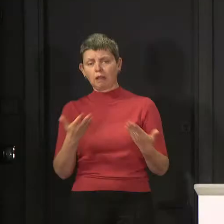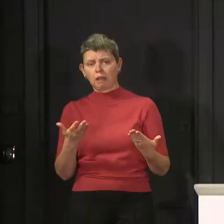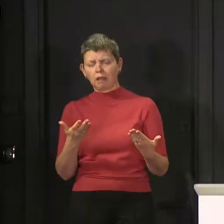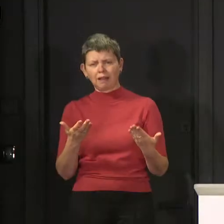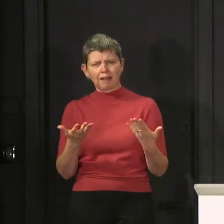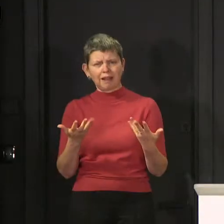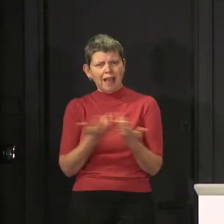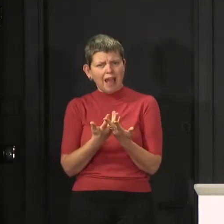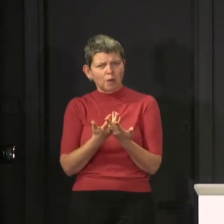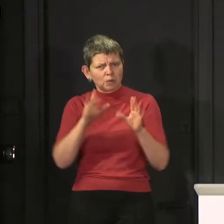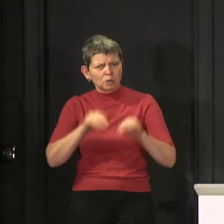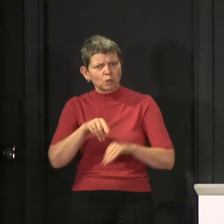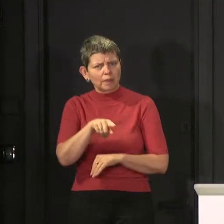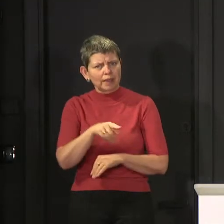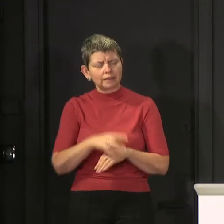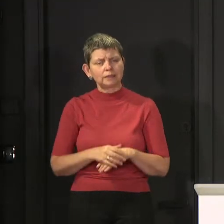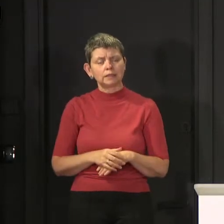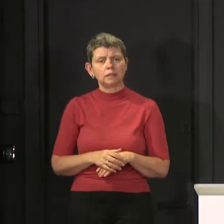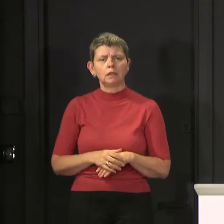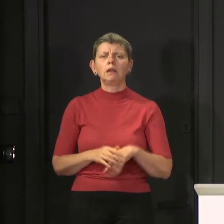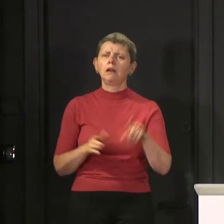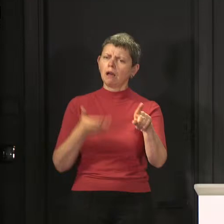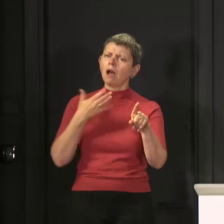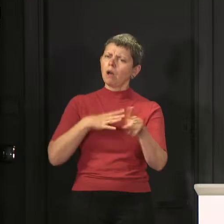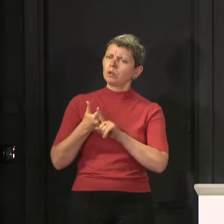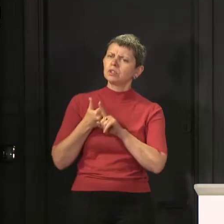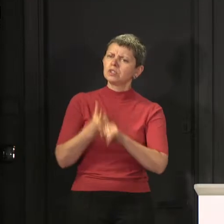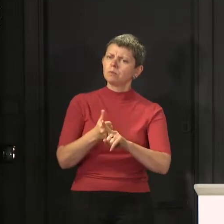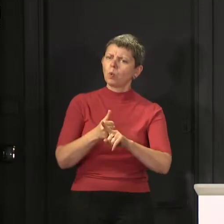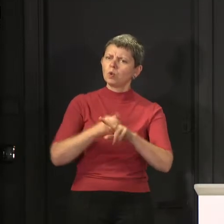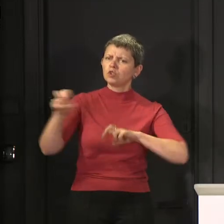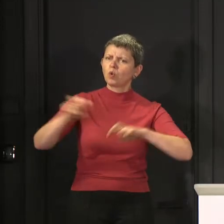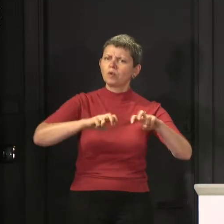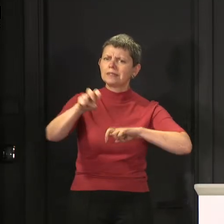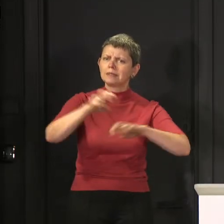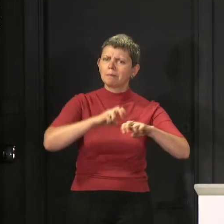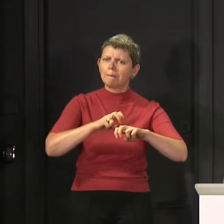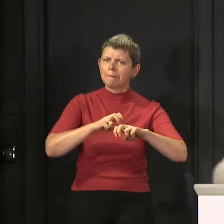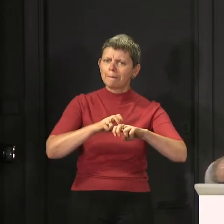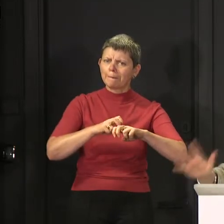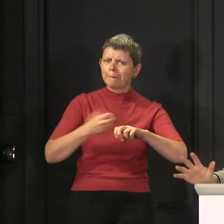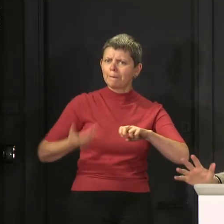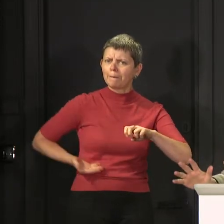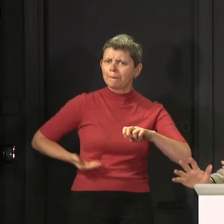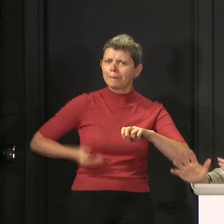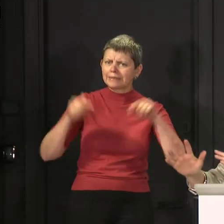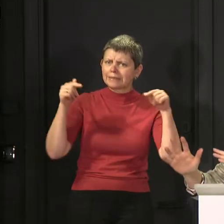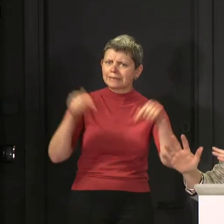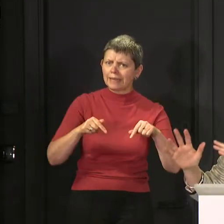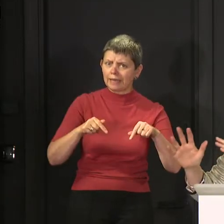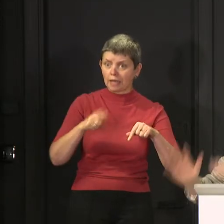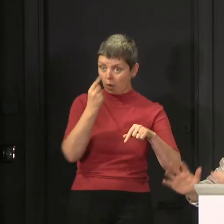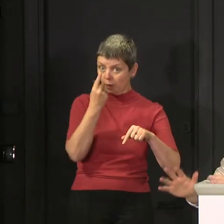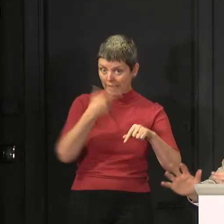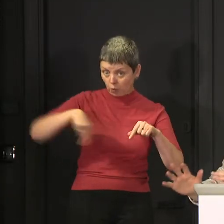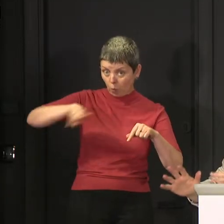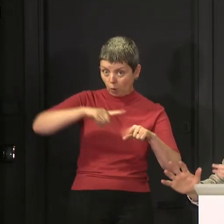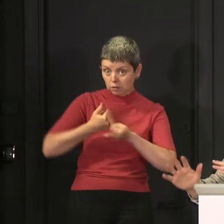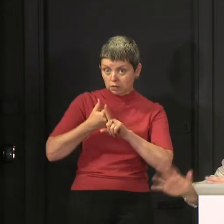I will do everything I can to support the tourist industry here. And we can all try to support the tourist industry here. Aside from the substance of the issue I'm about